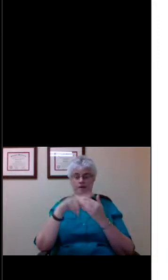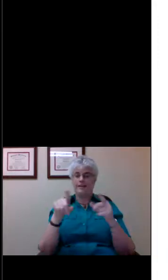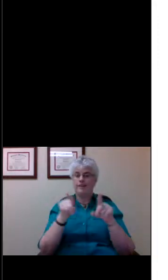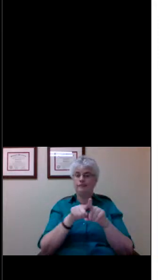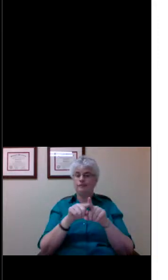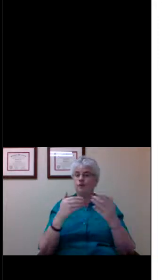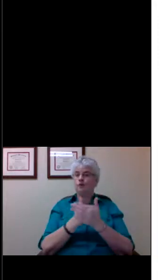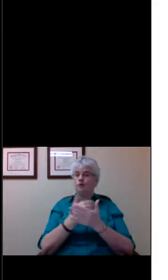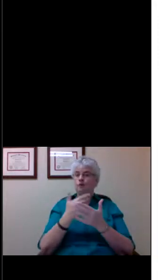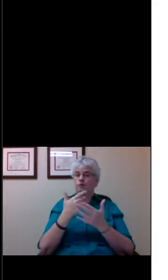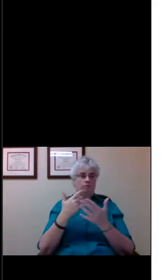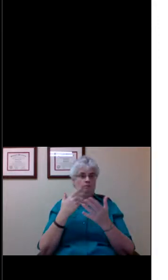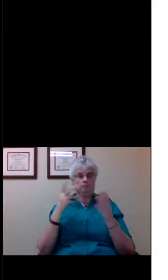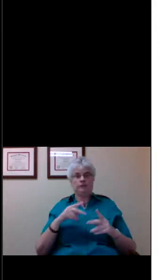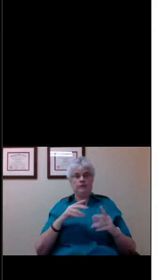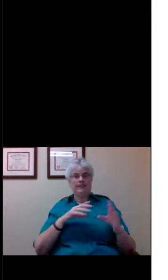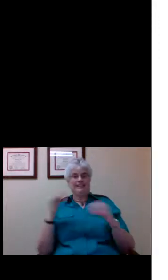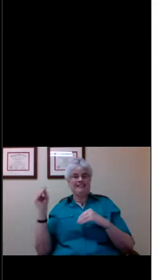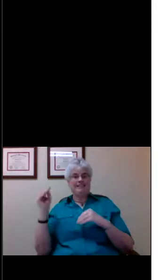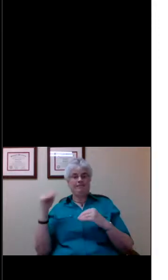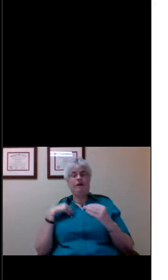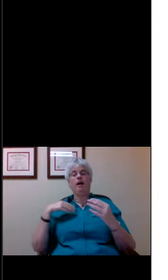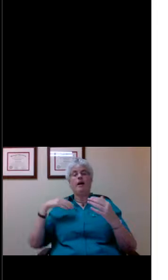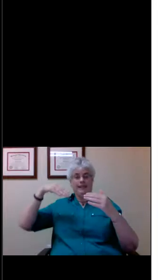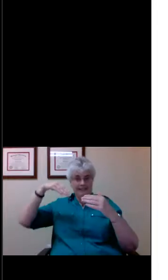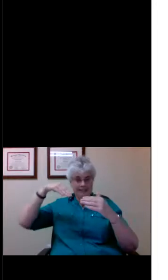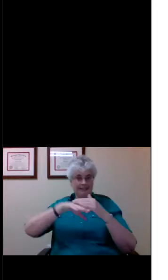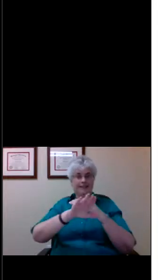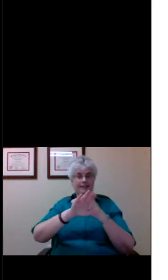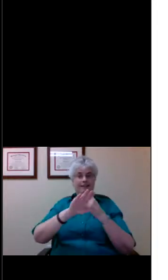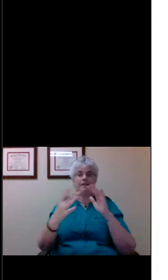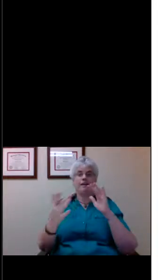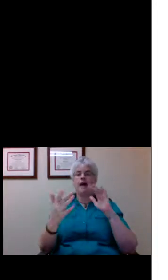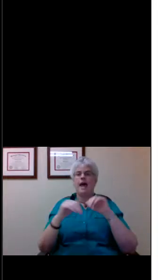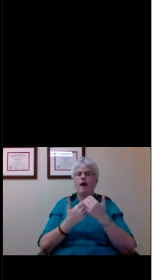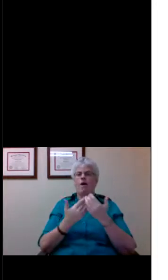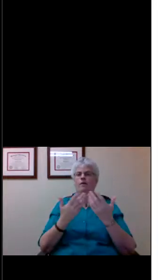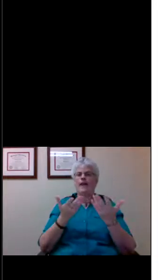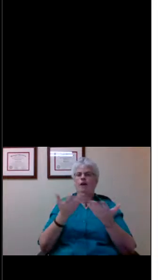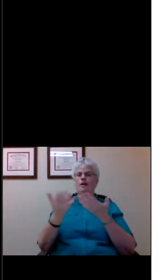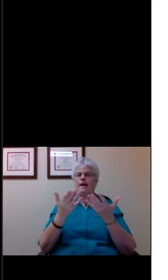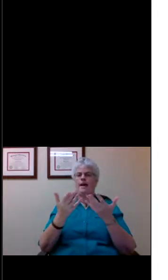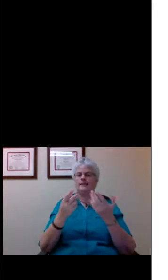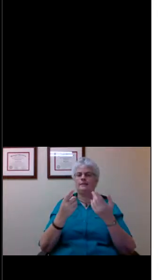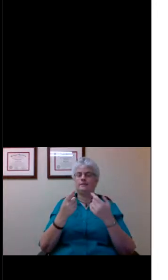I would show up to these programs as a new person who just left a situation and I